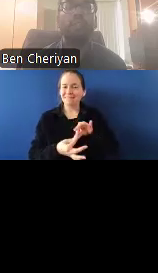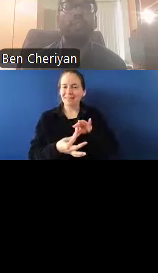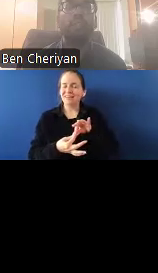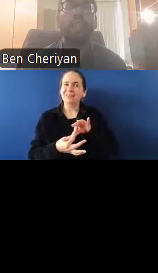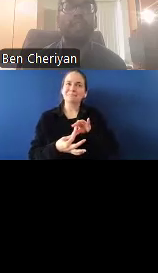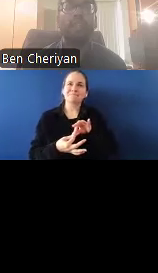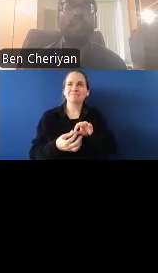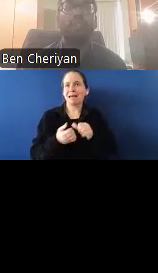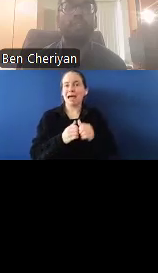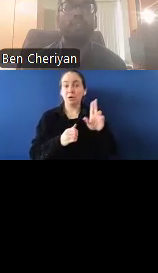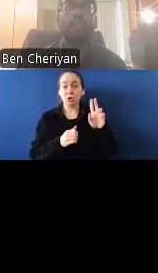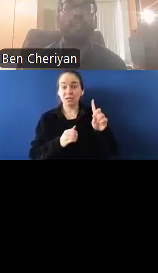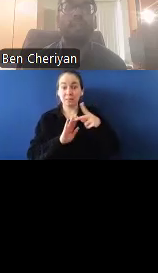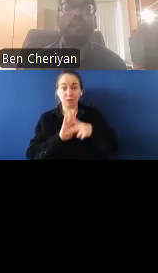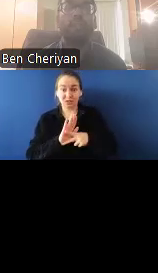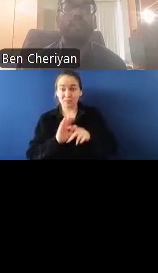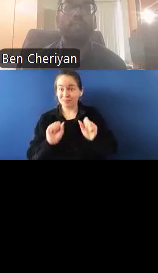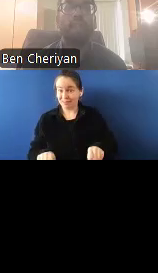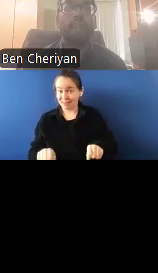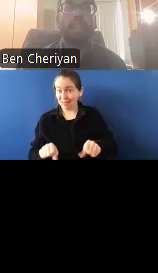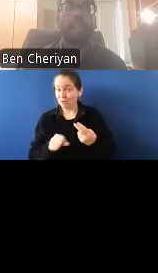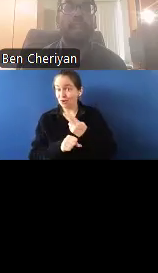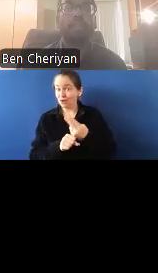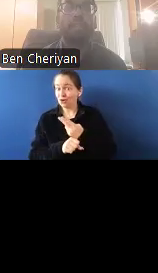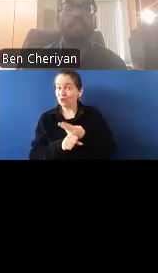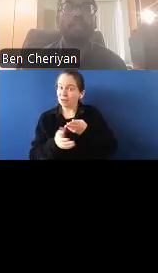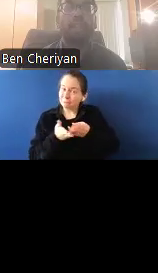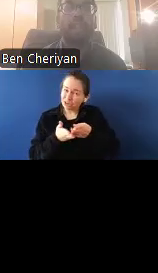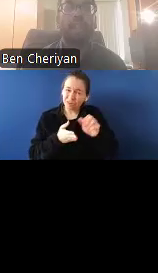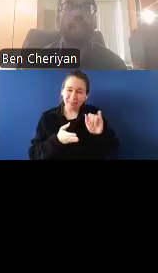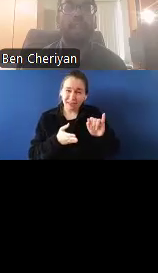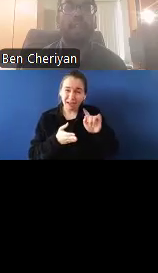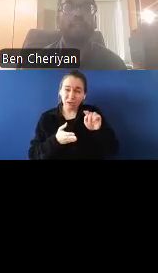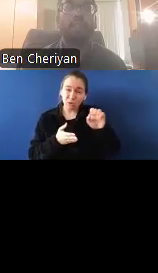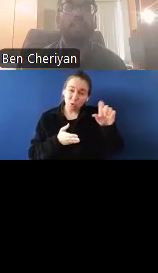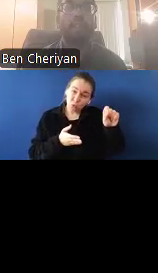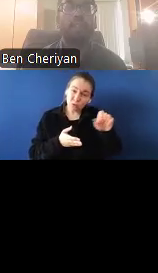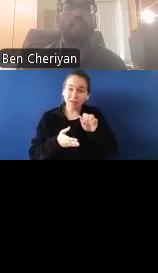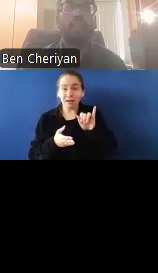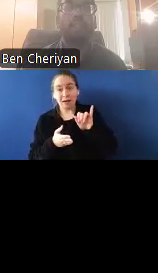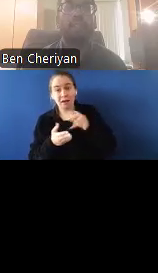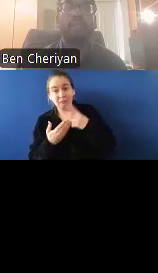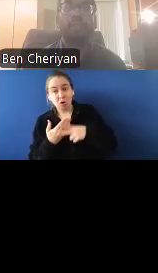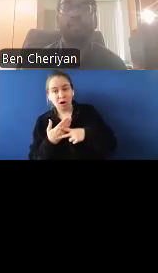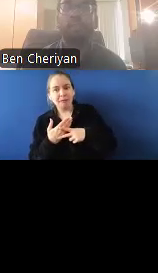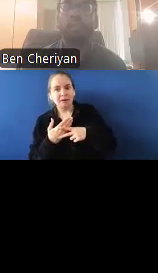universal design can be used to ensure that AI tools and AI literacy programs is accessible,